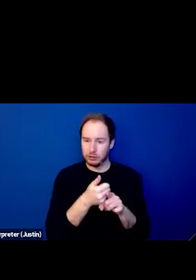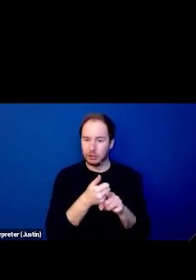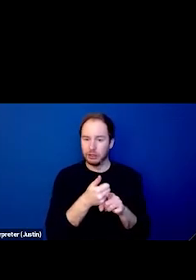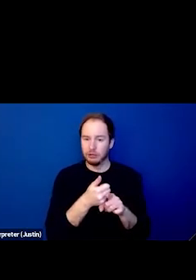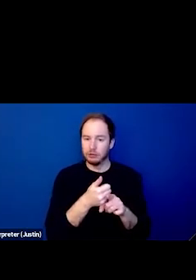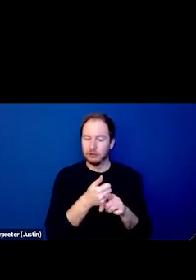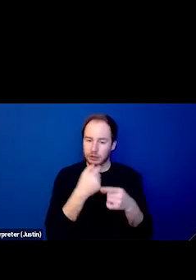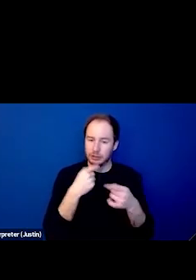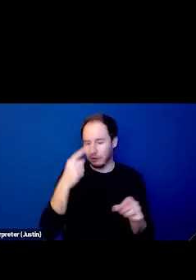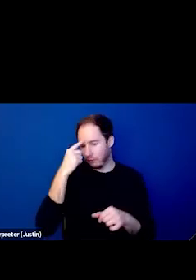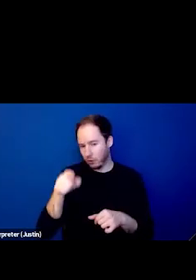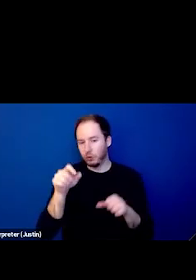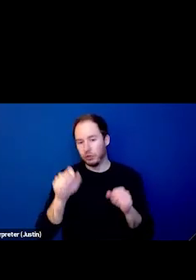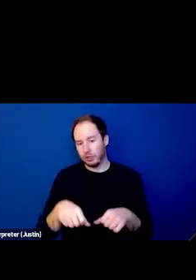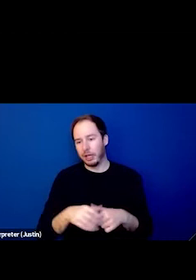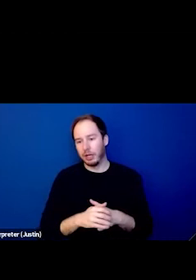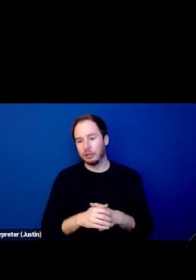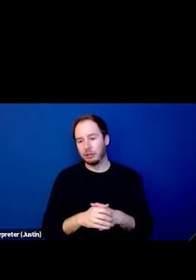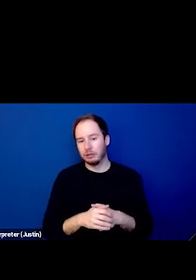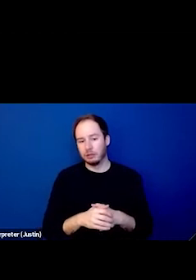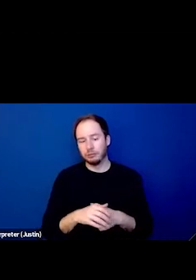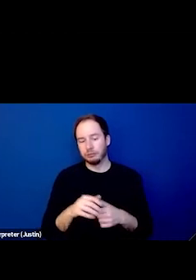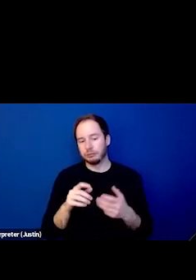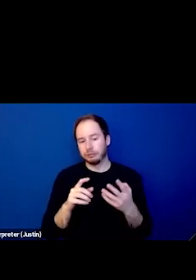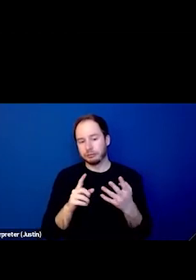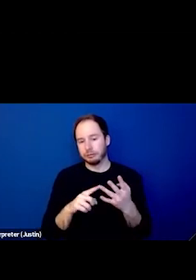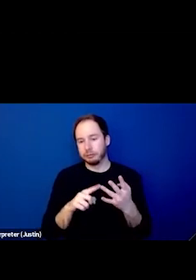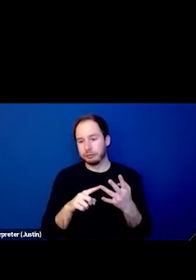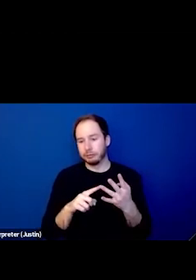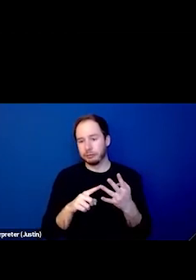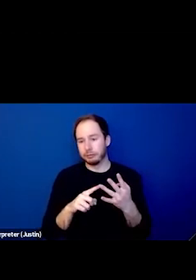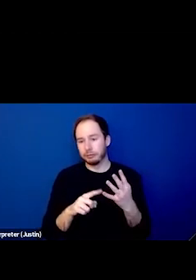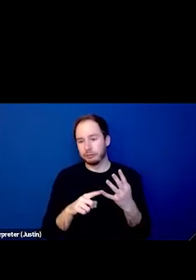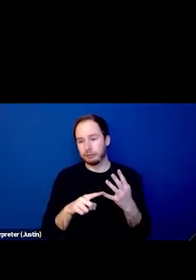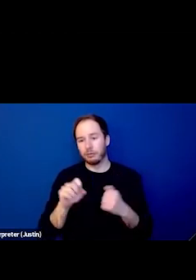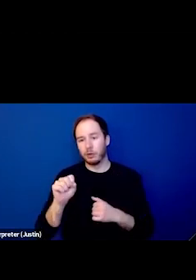get out the message. Social media always is very, very useful.